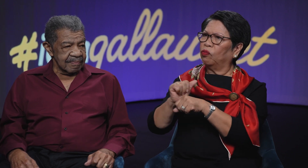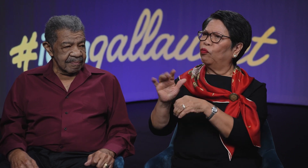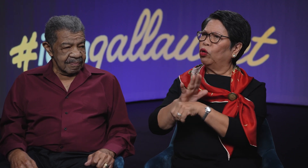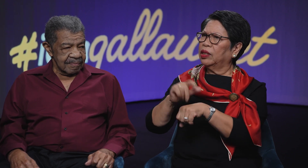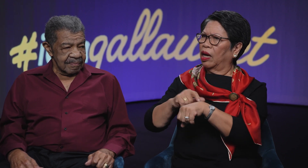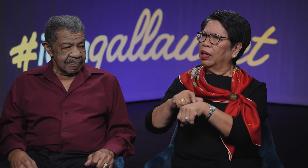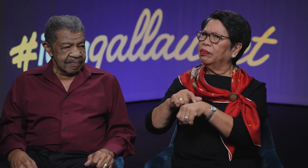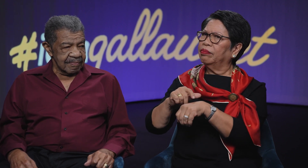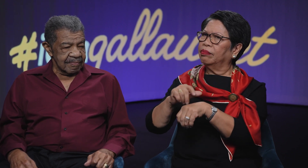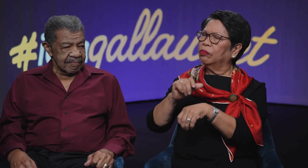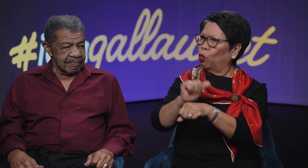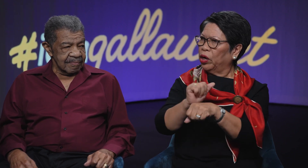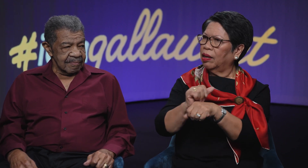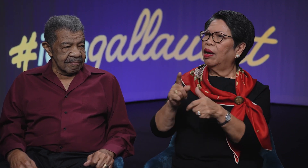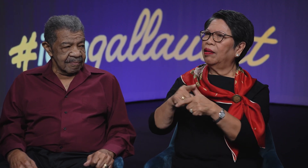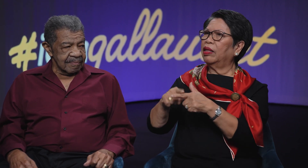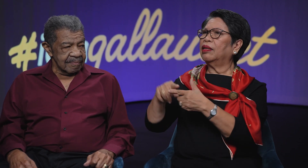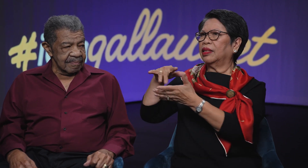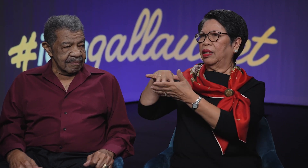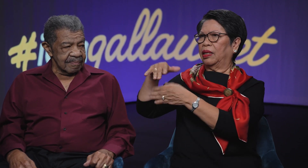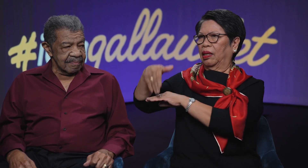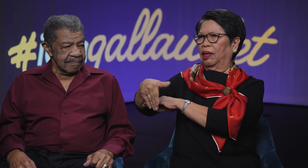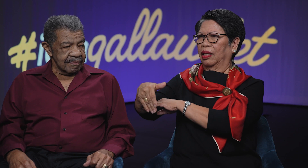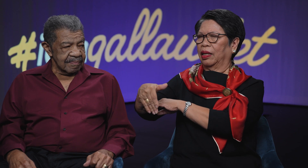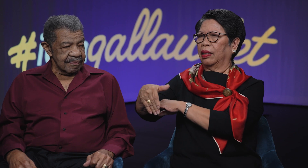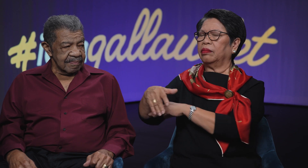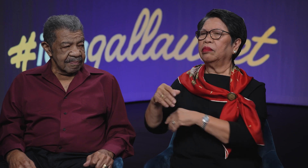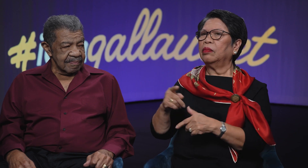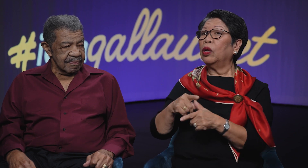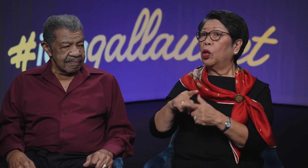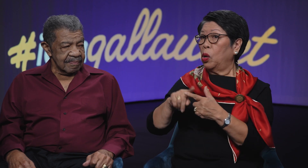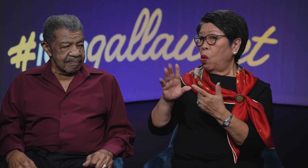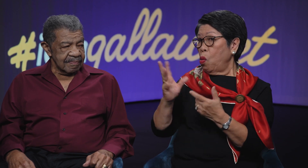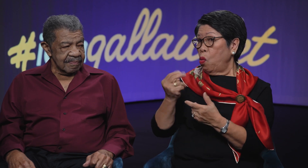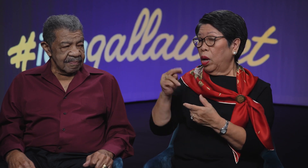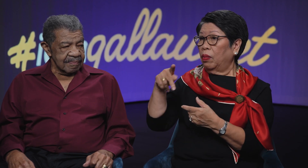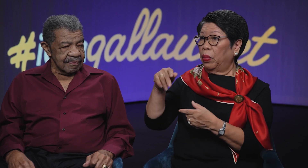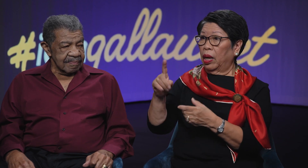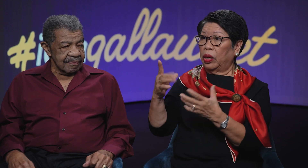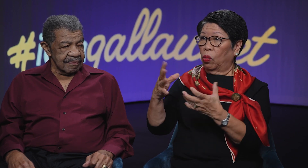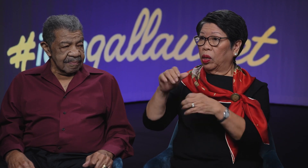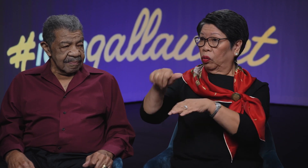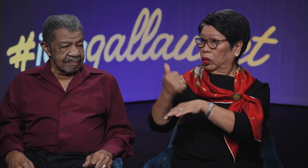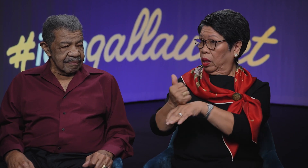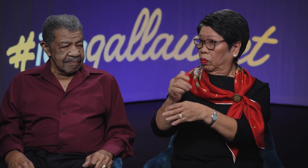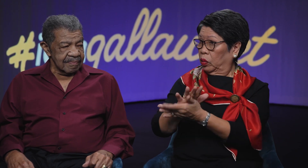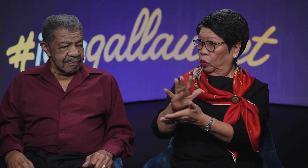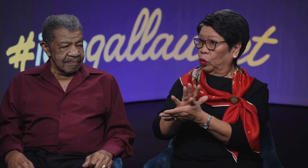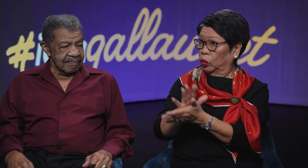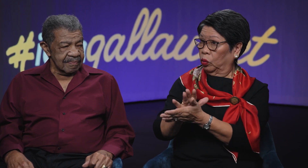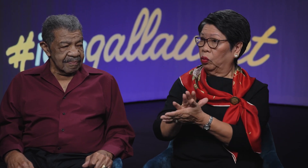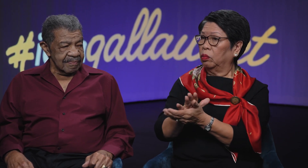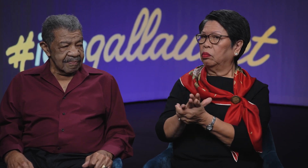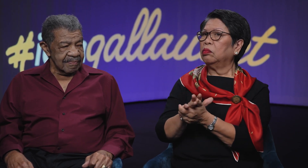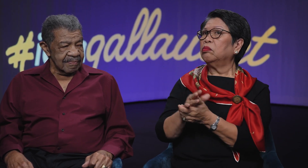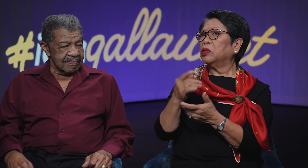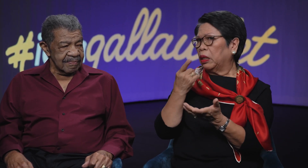I was working full time and then I studied at night. When PAD wanted to establish a school,